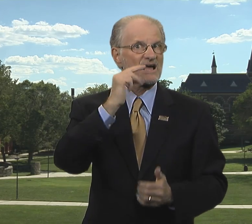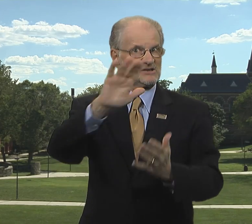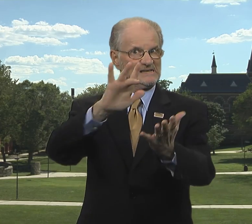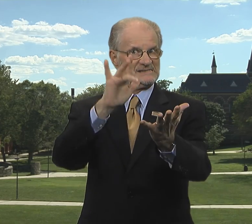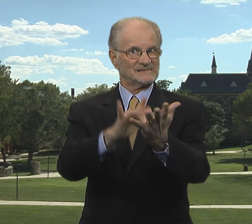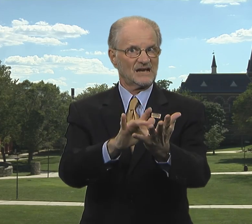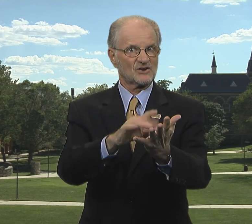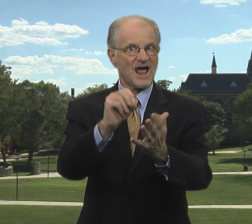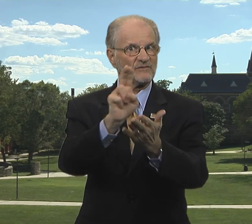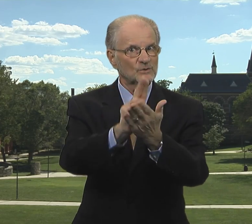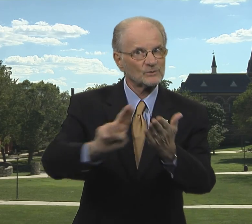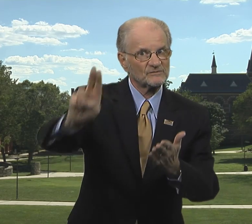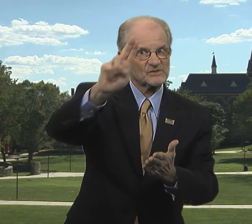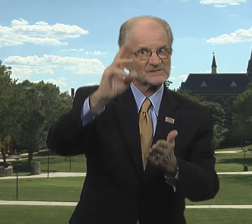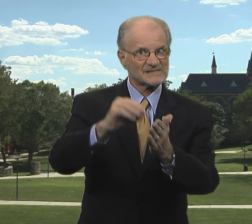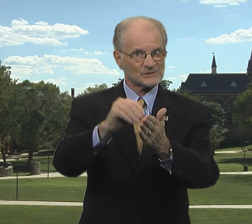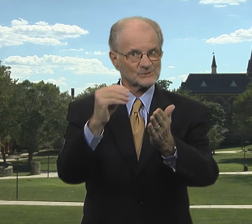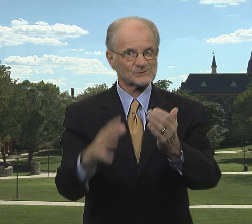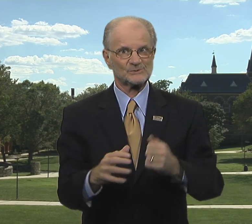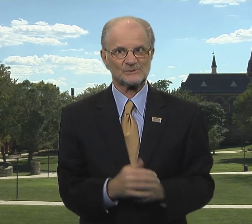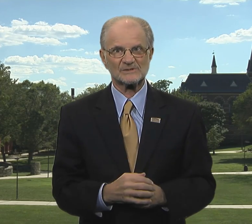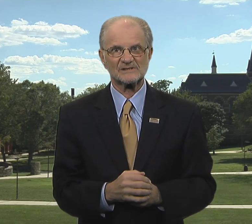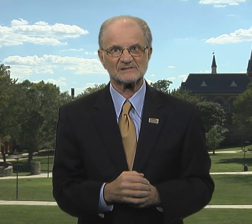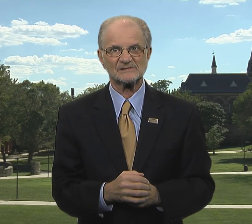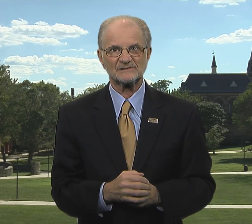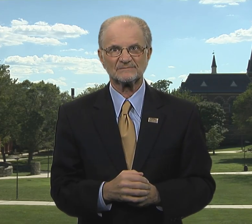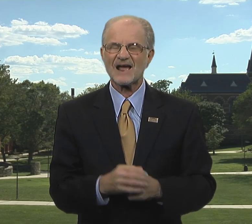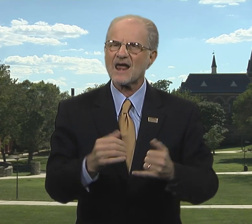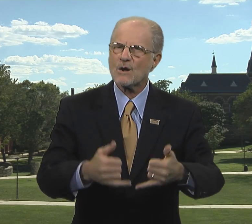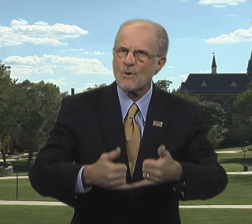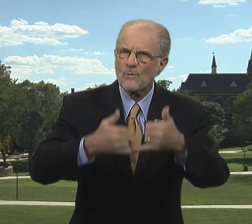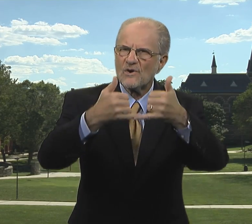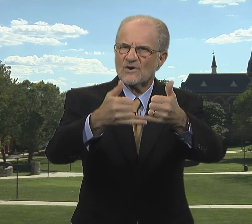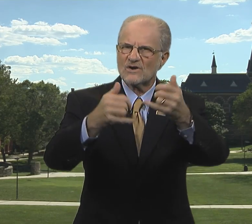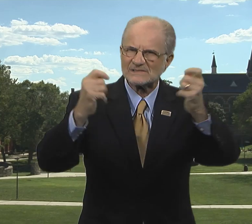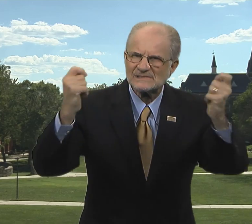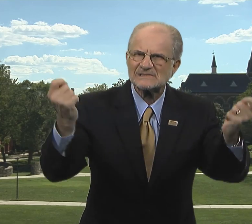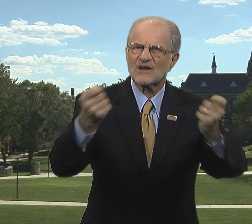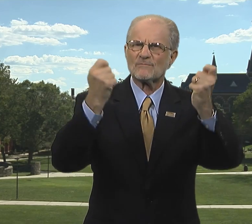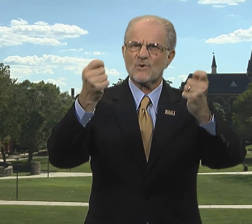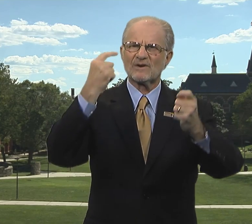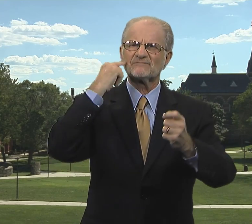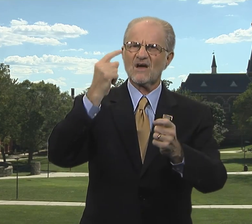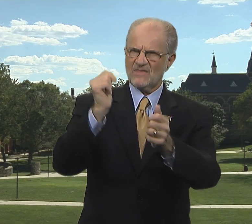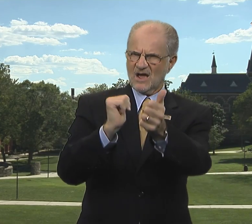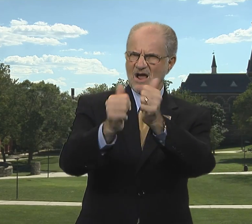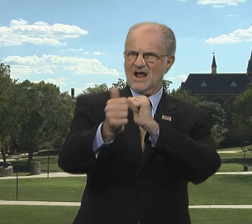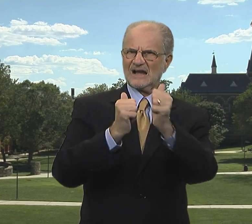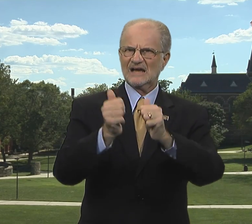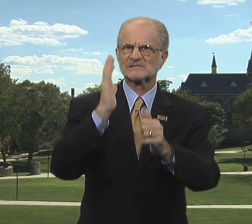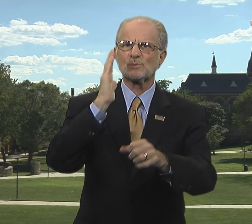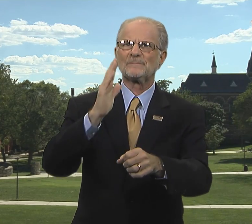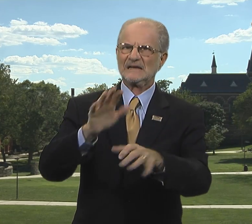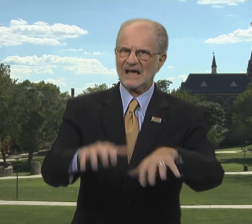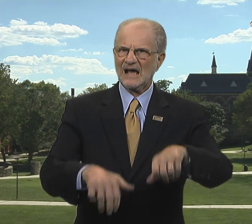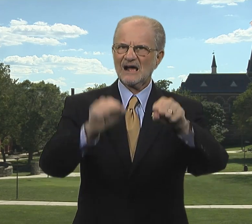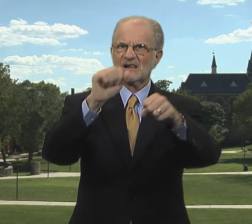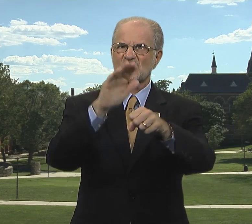for Clerc Center and university students. An awards ceremony for the contest